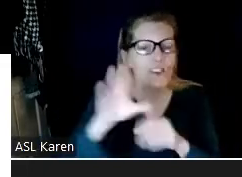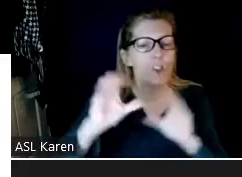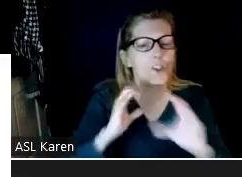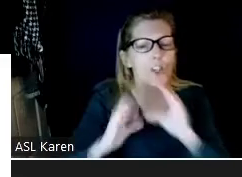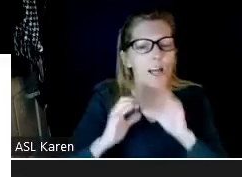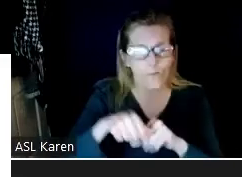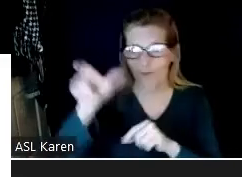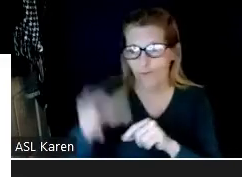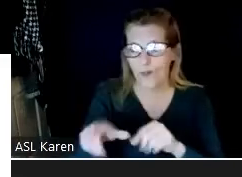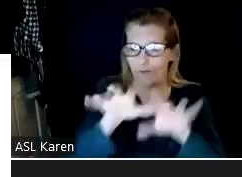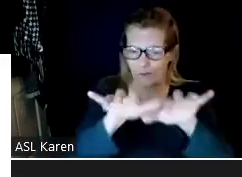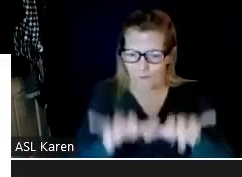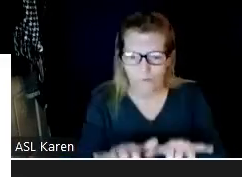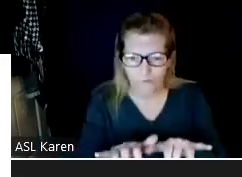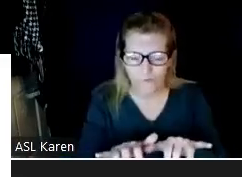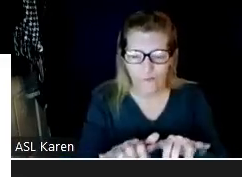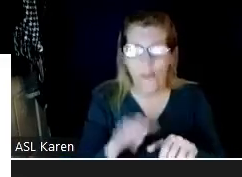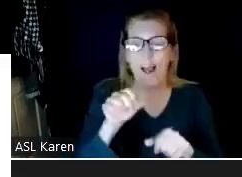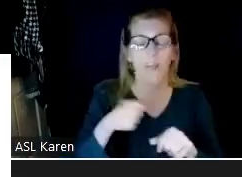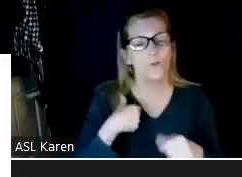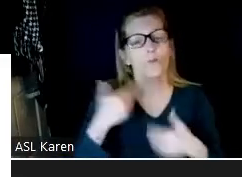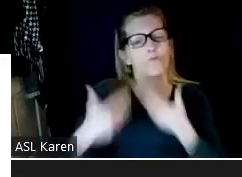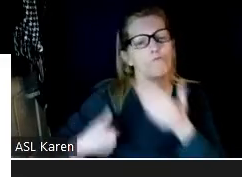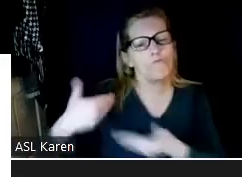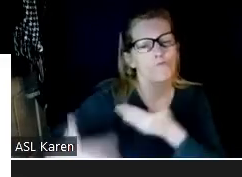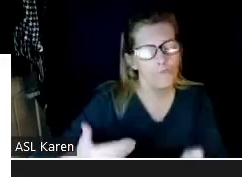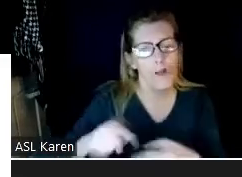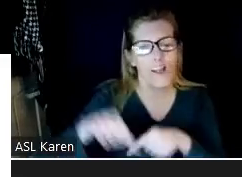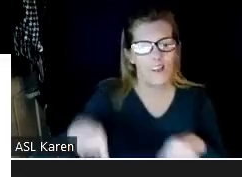So please write them in as we go along, so that we can come back to them.